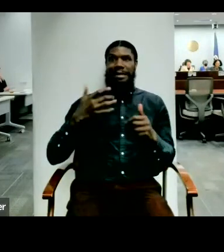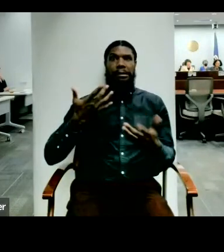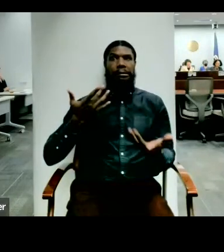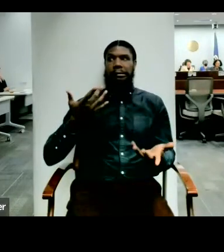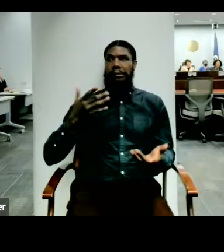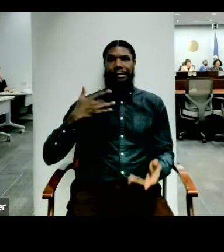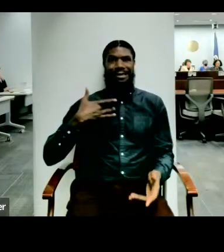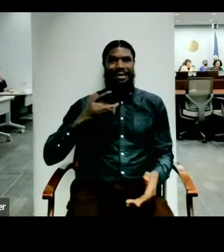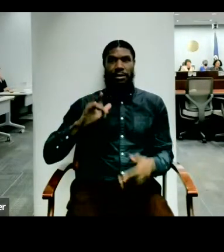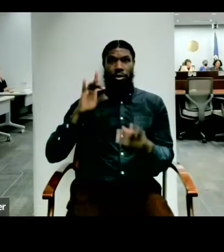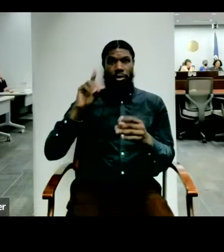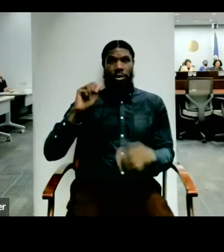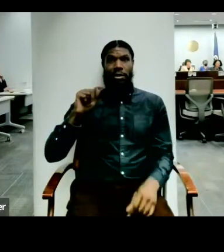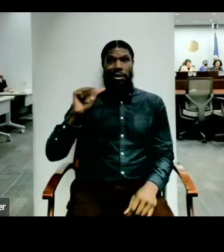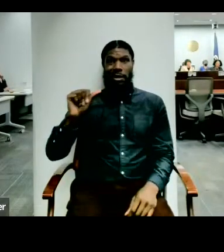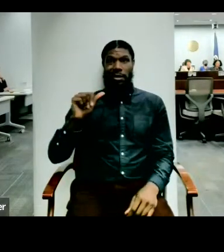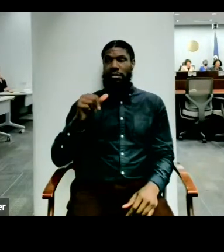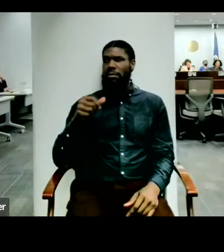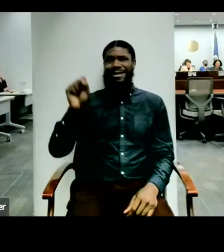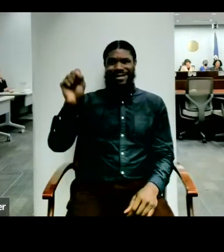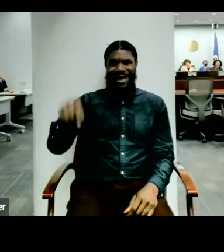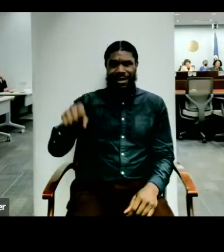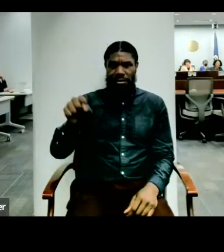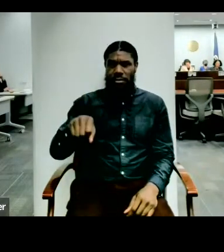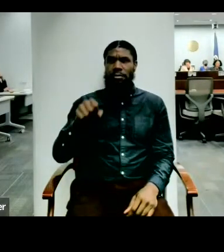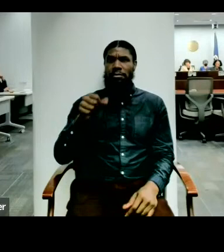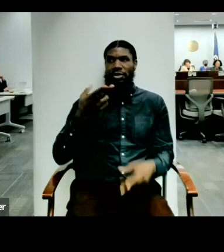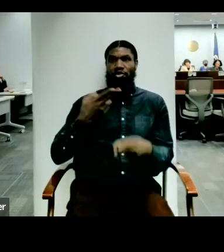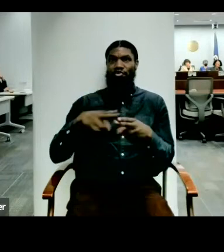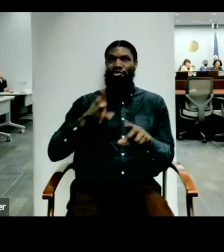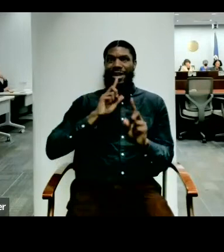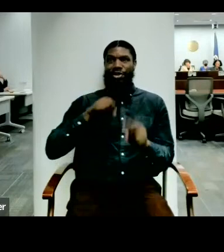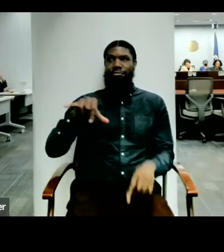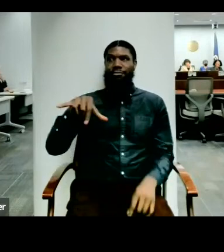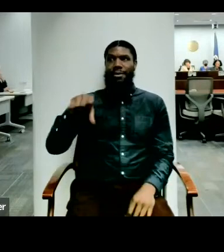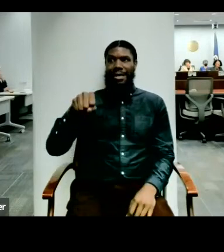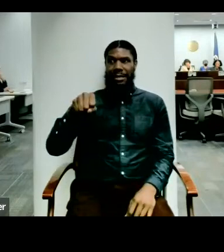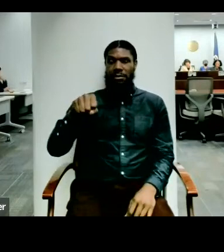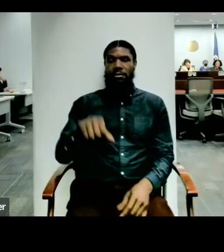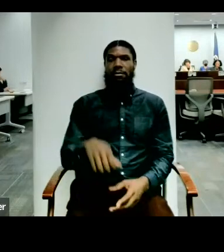The short answer is yes, um you certainly have the um authority